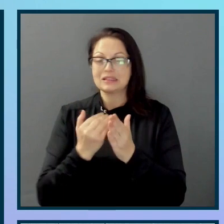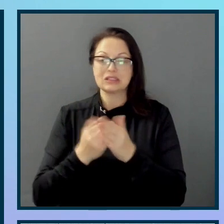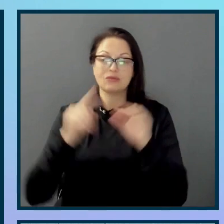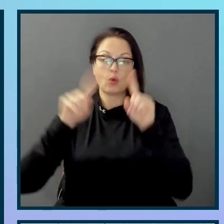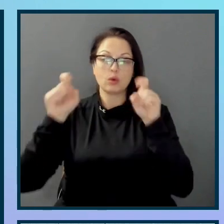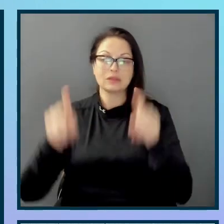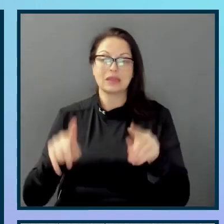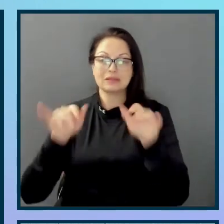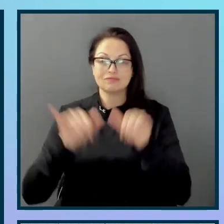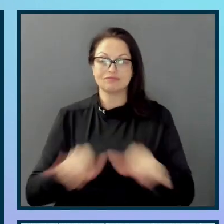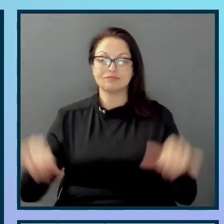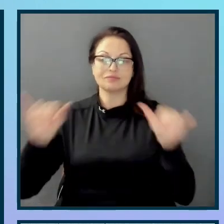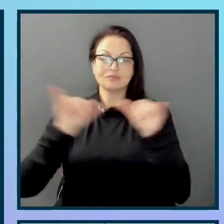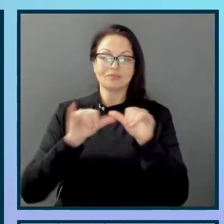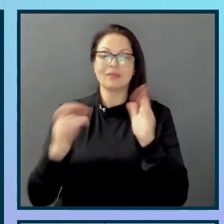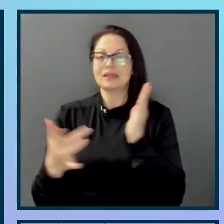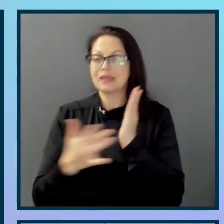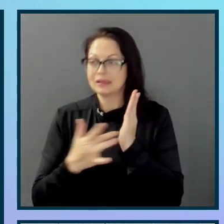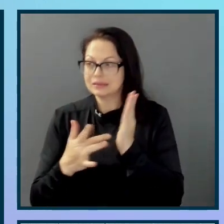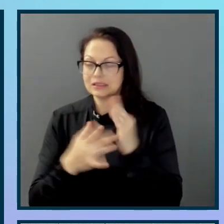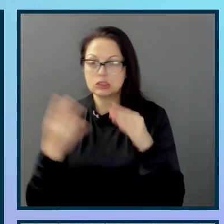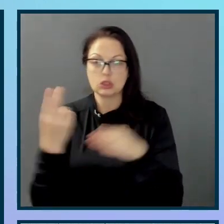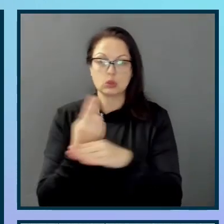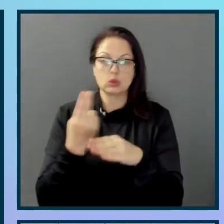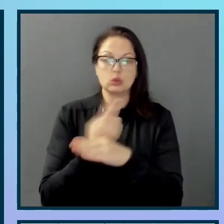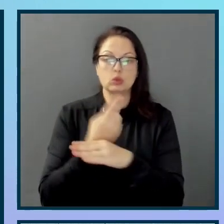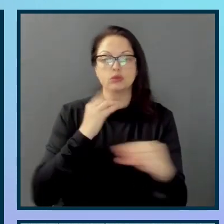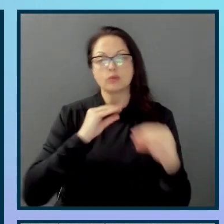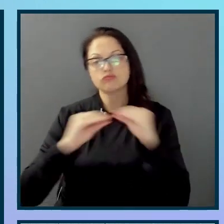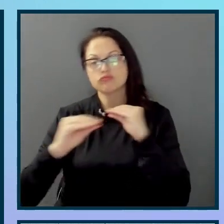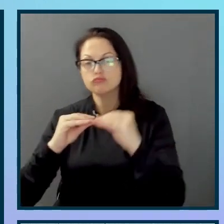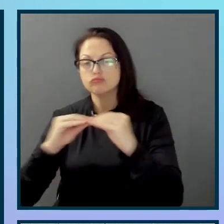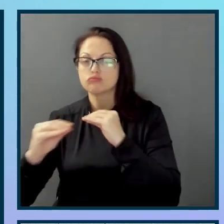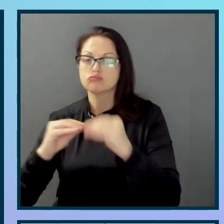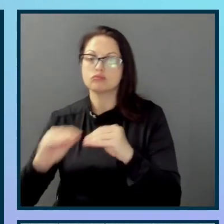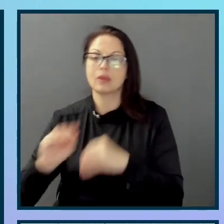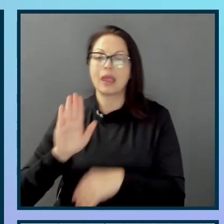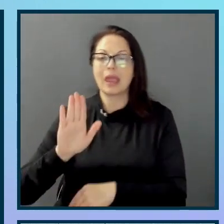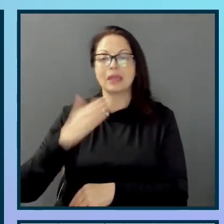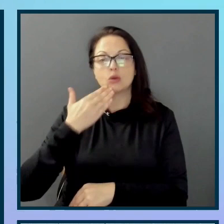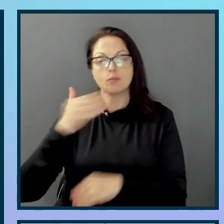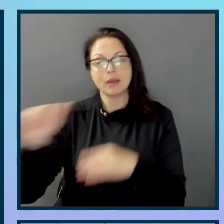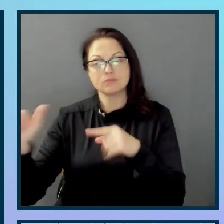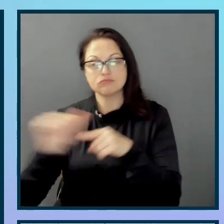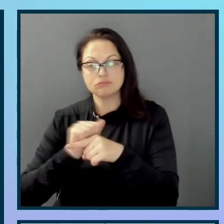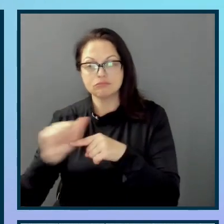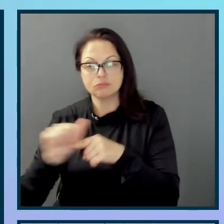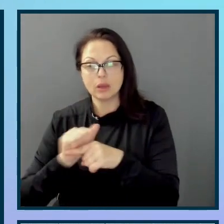techniques that can be used for remediation, and your bug tracking best practices, how to take your stories with accessibility.